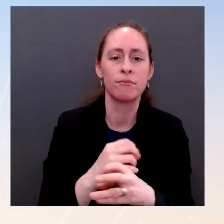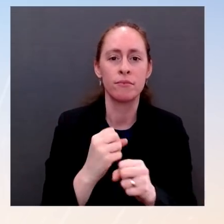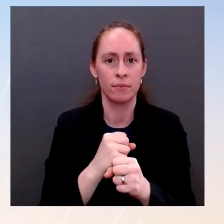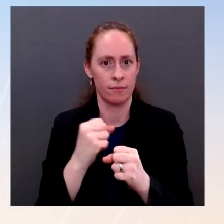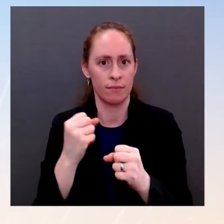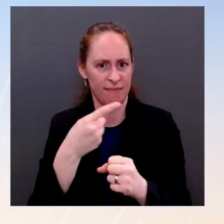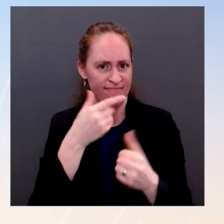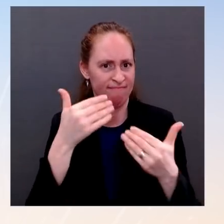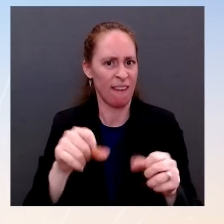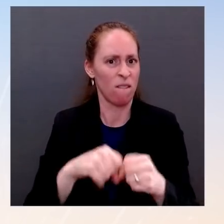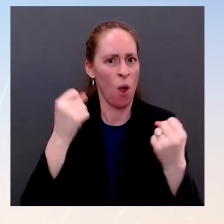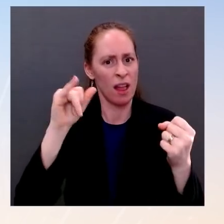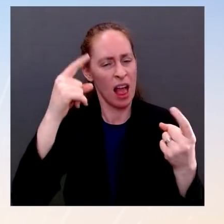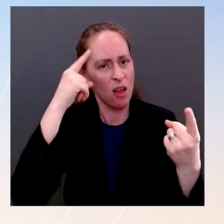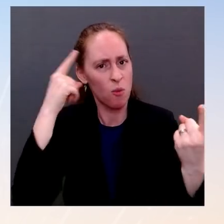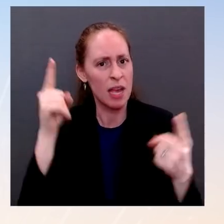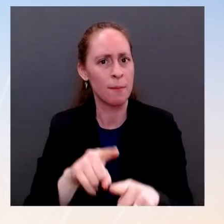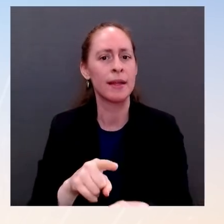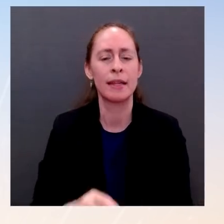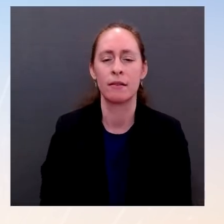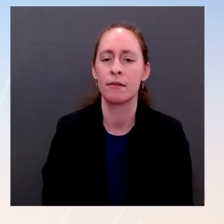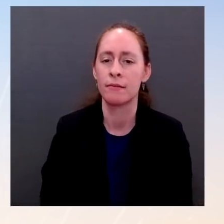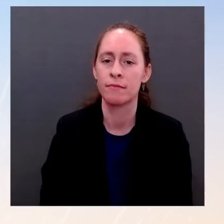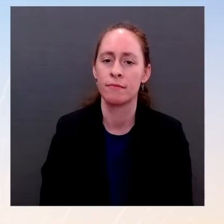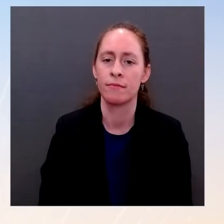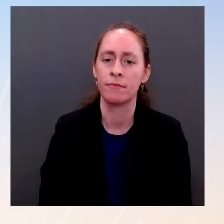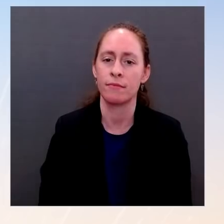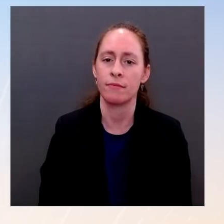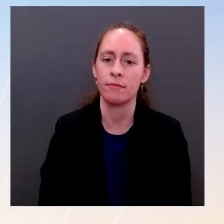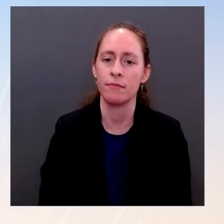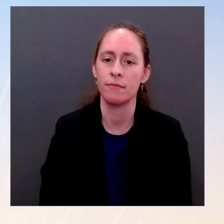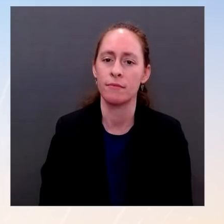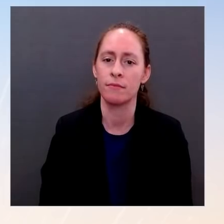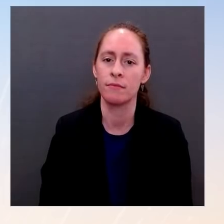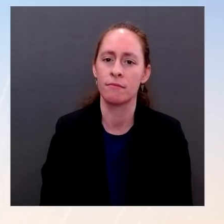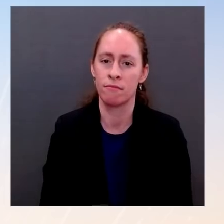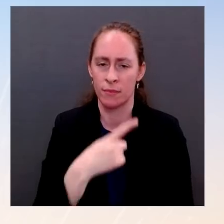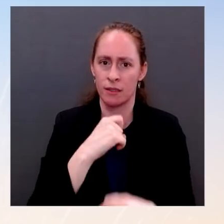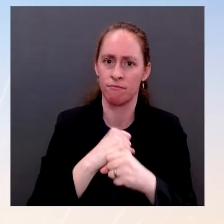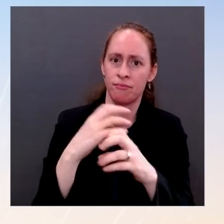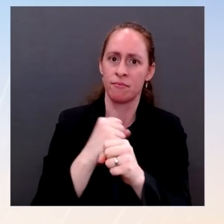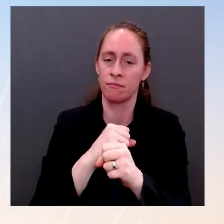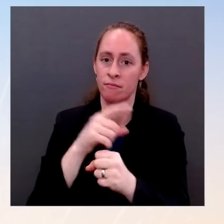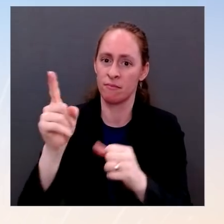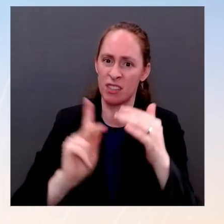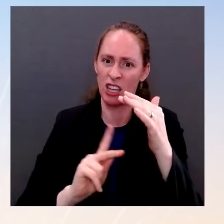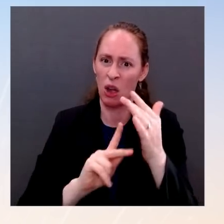We know this is consistent with the playbook for invasion, and we believe they're positioned to attack.